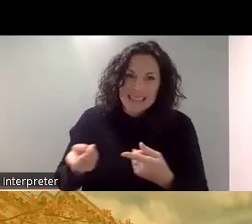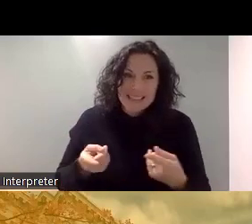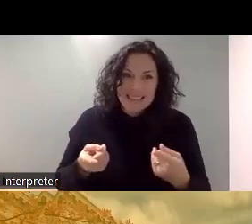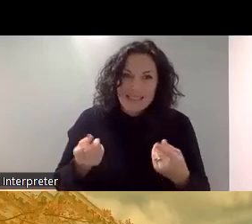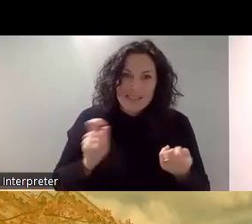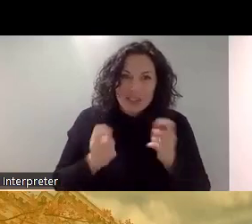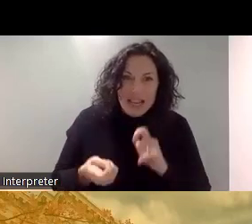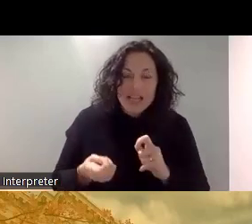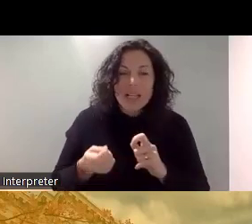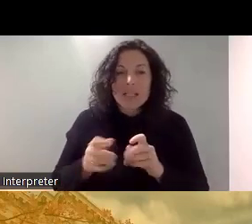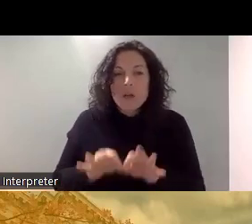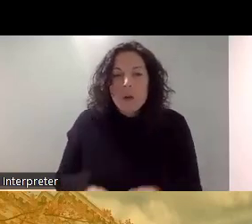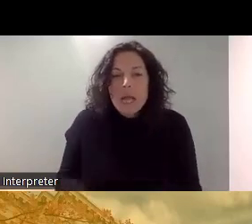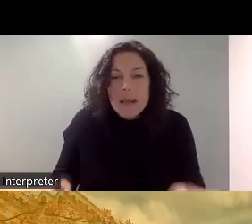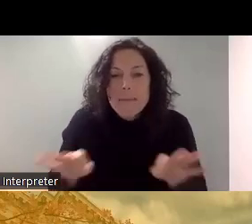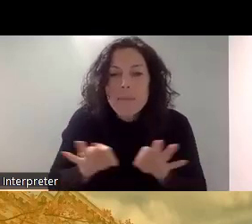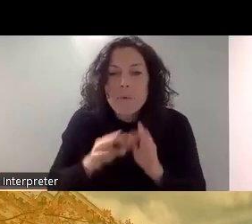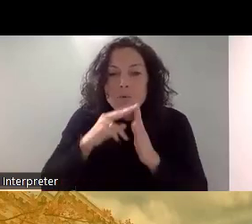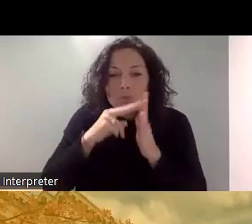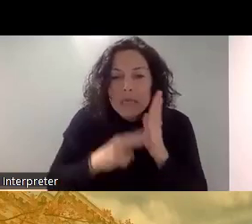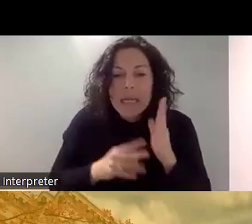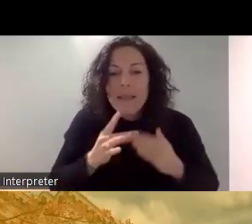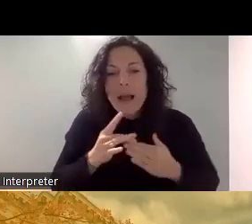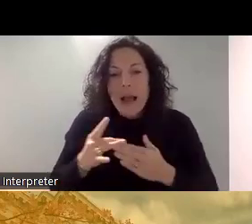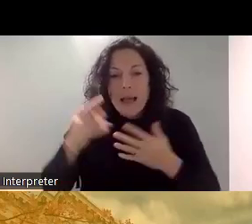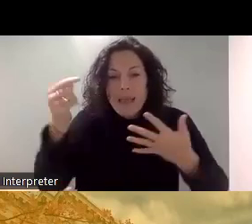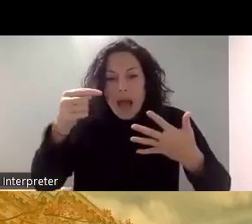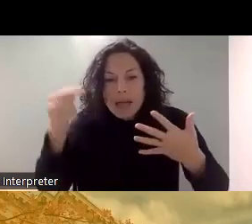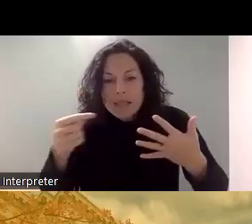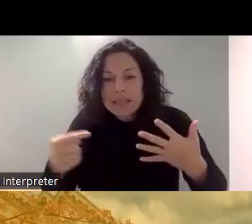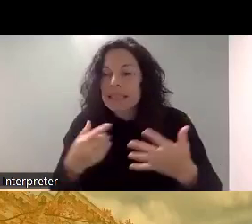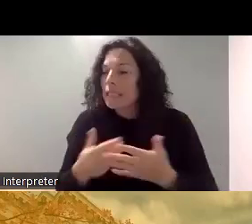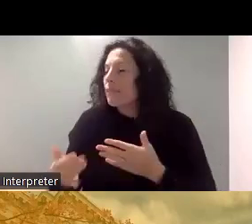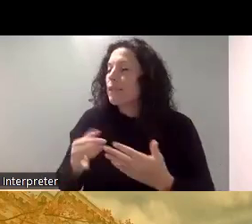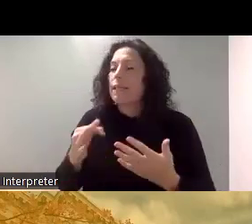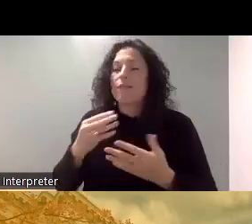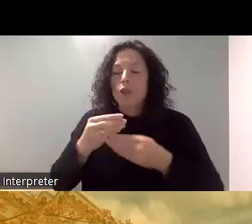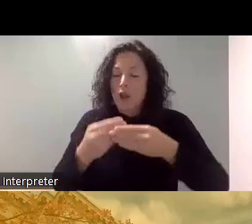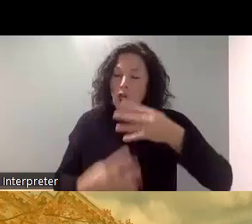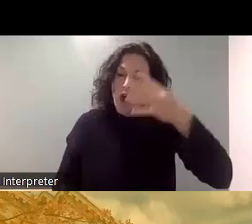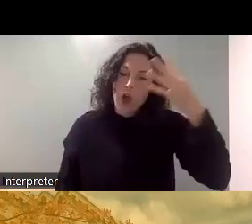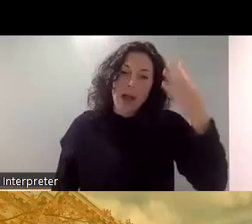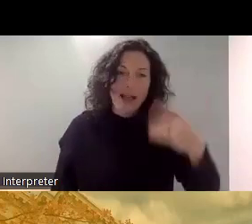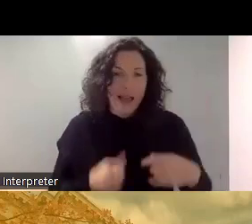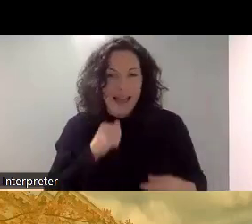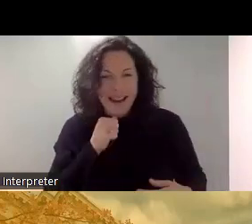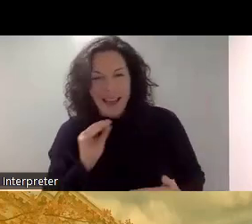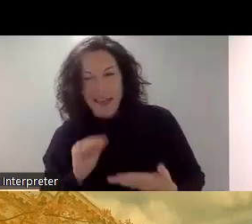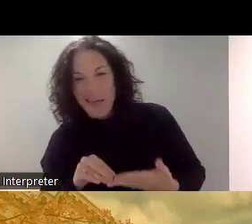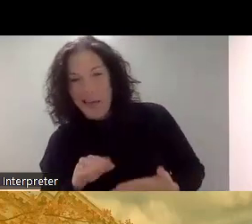to read the guidelines even if they're long. I didn't put and boring on here. Even if they are tedious,